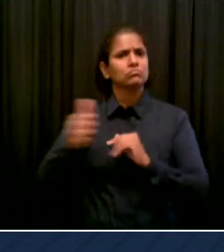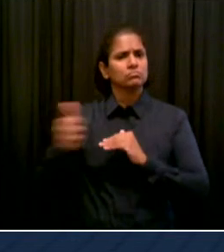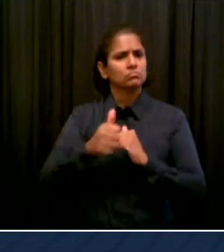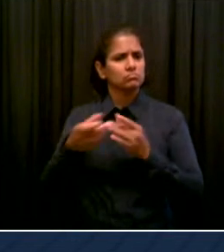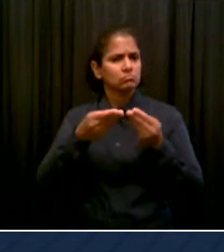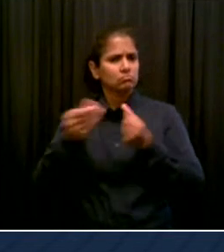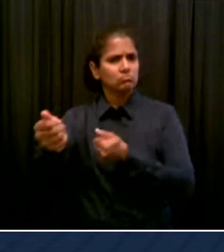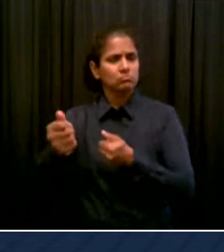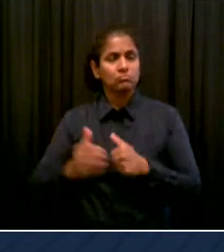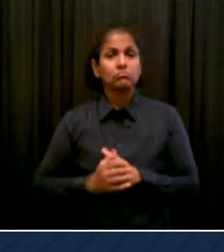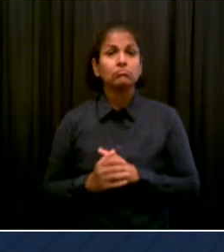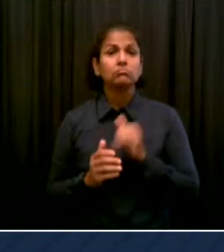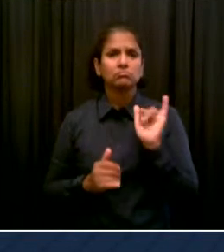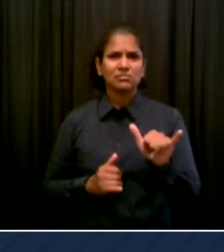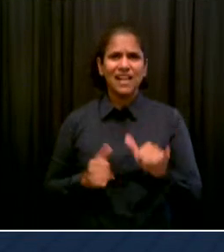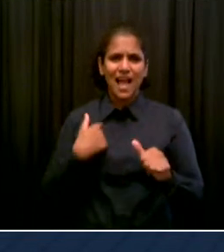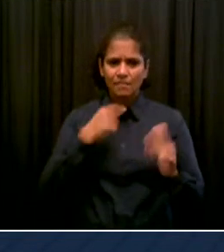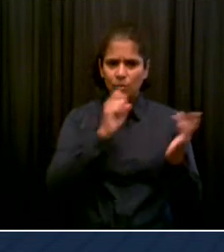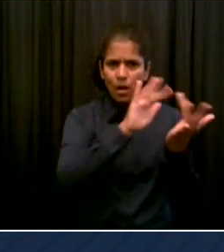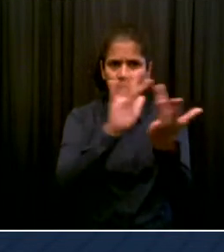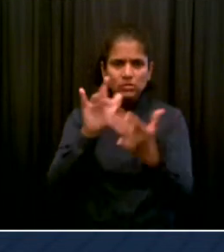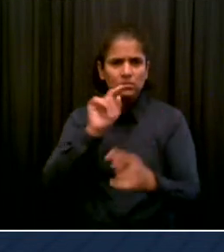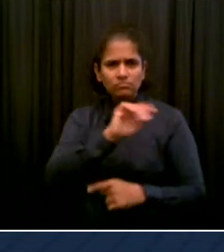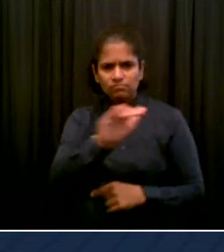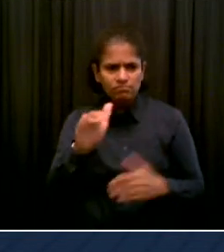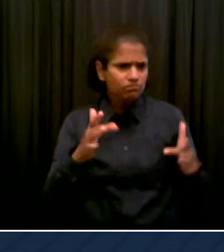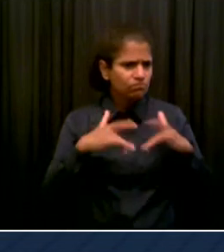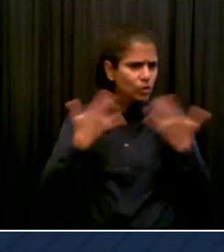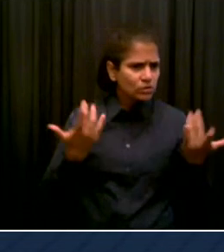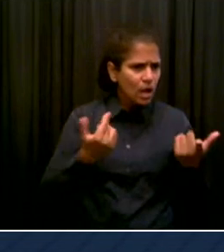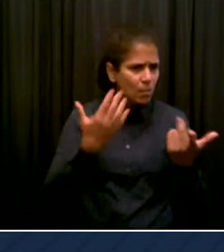AND THE FISTR DEPUTY MAYOR, IT IS NOT OKAY. IT IS UNACCEPTLABE FOR STUDENTS